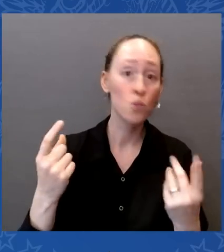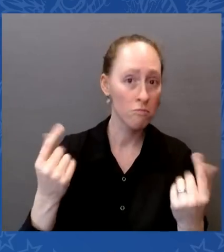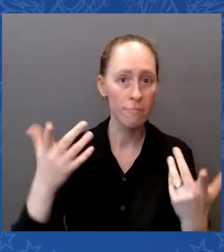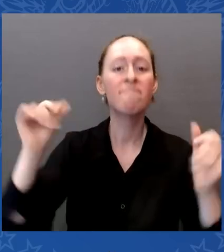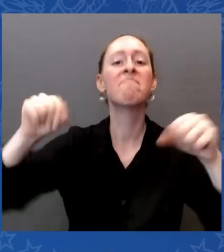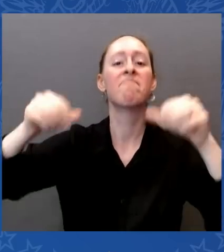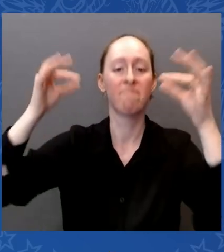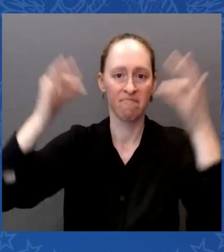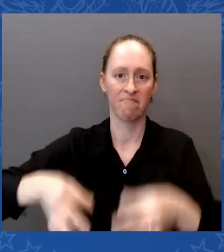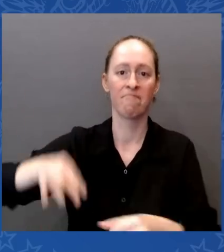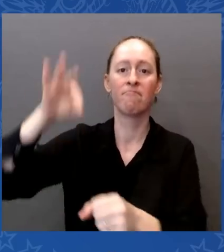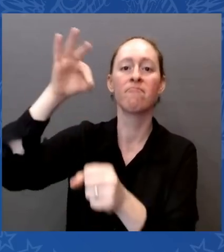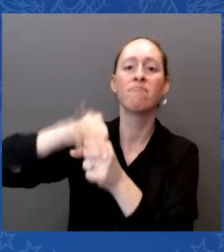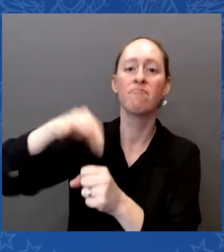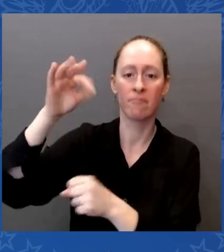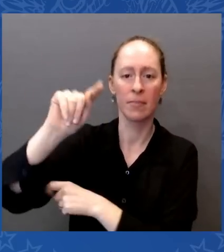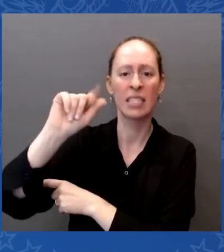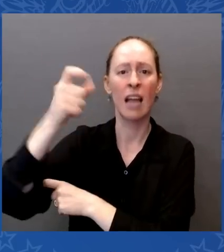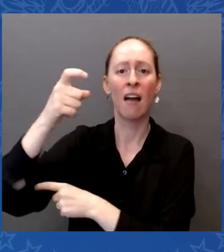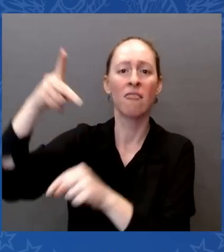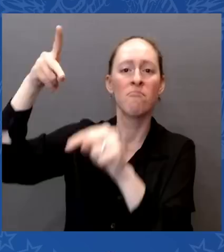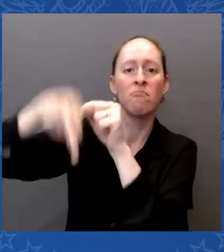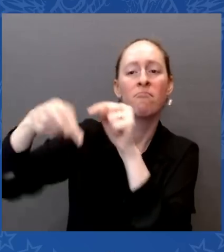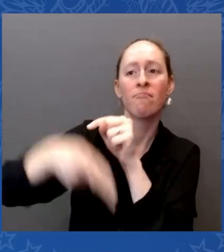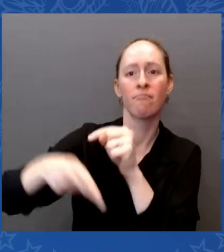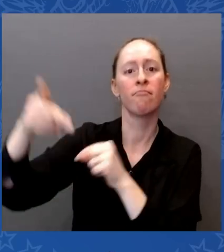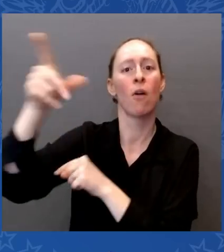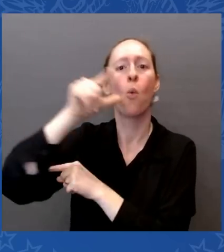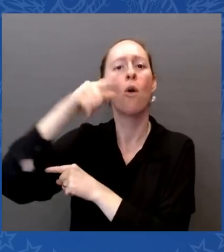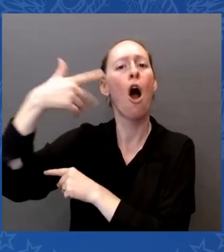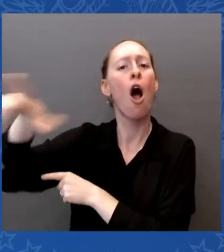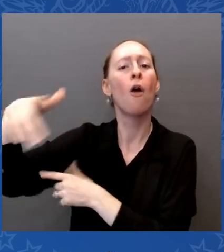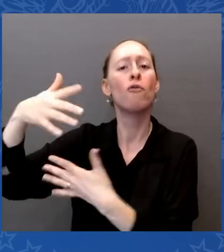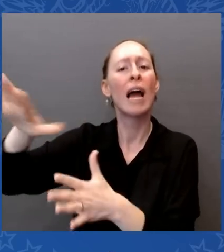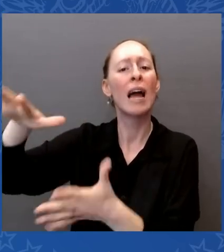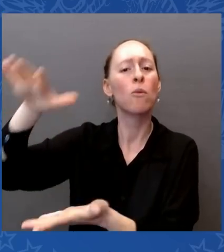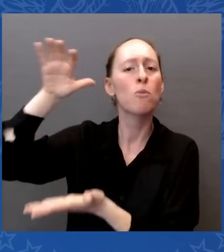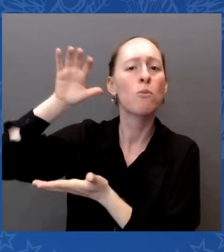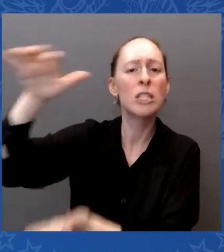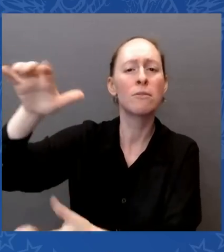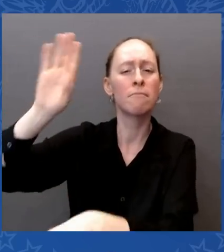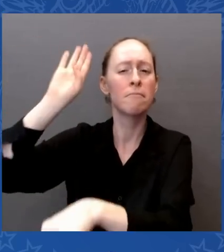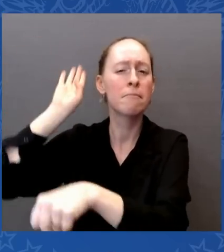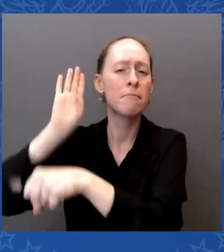and the biggest corporations. And that racked up the deficit sig- significantly.